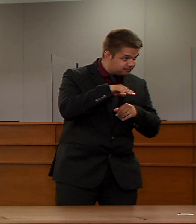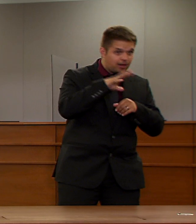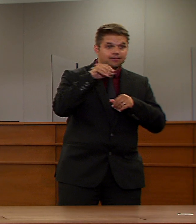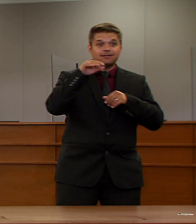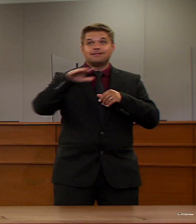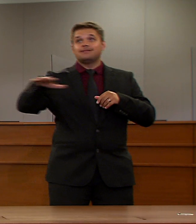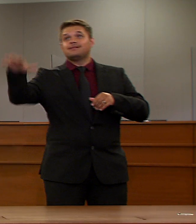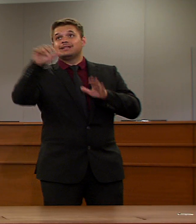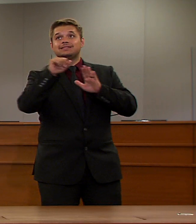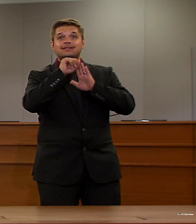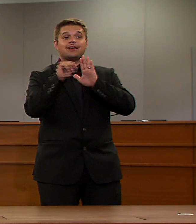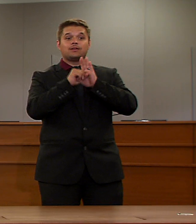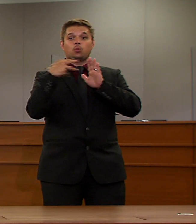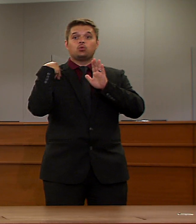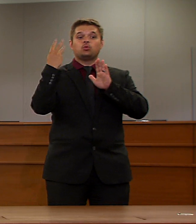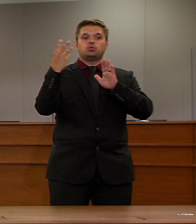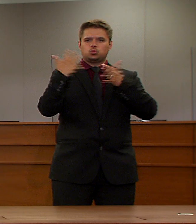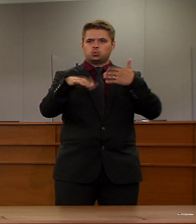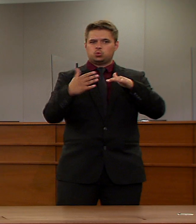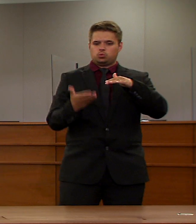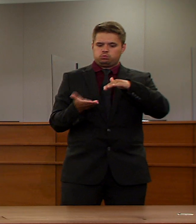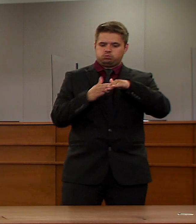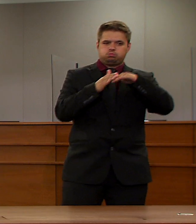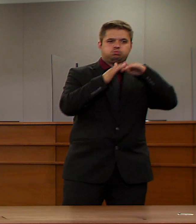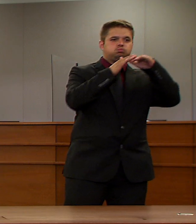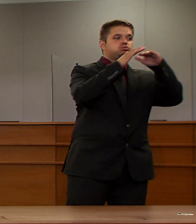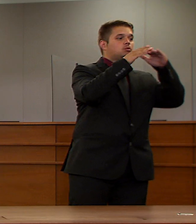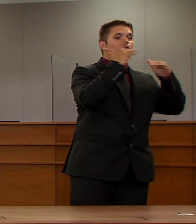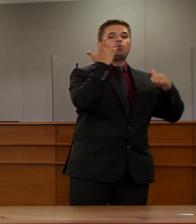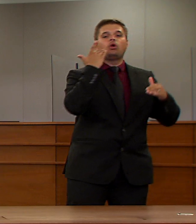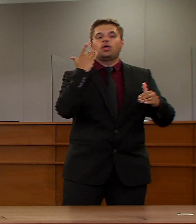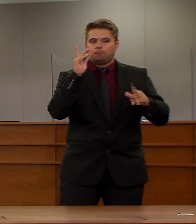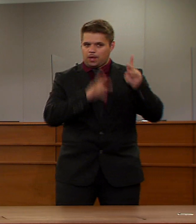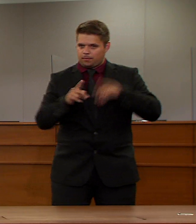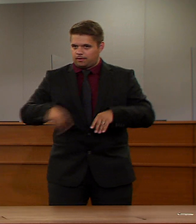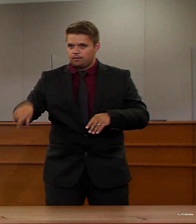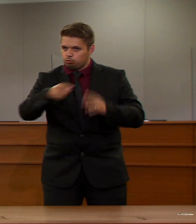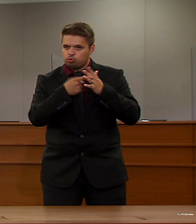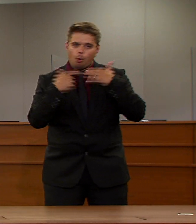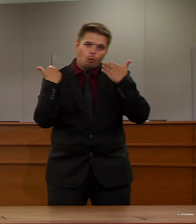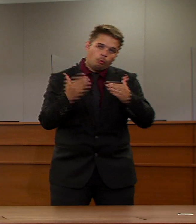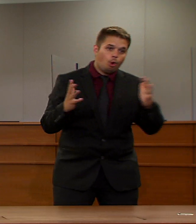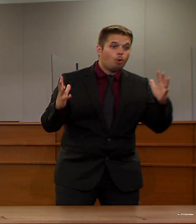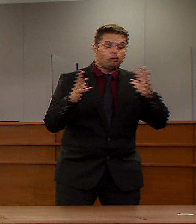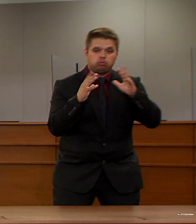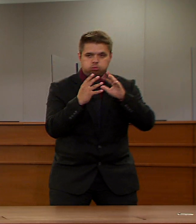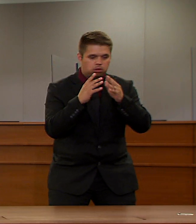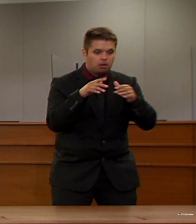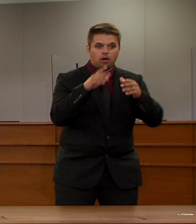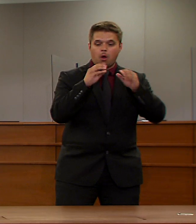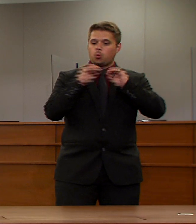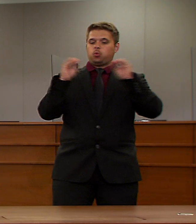individuals not physical distancing and not wearing masks. The Governor also announced